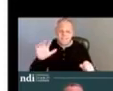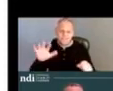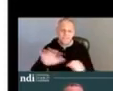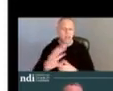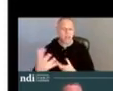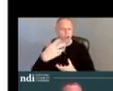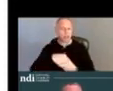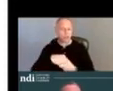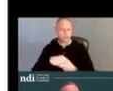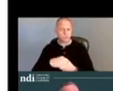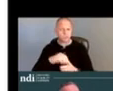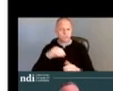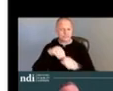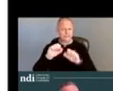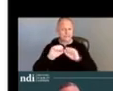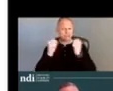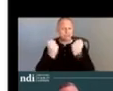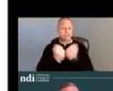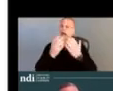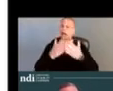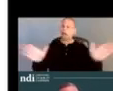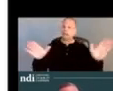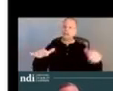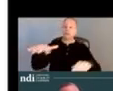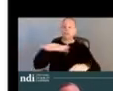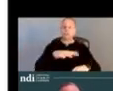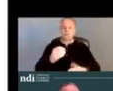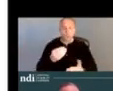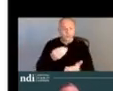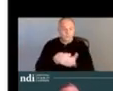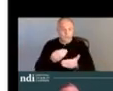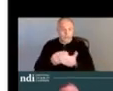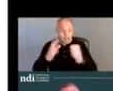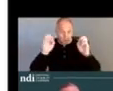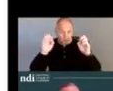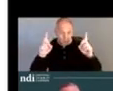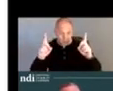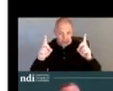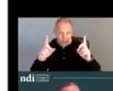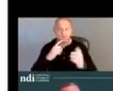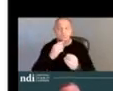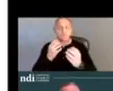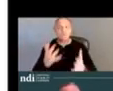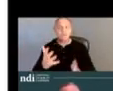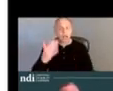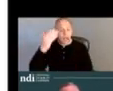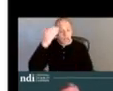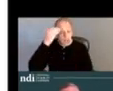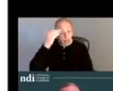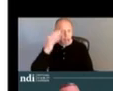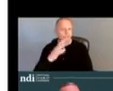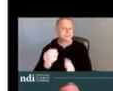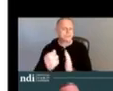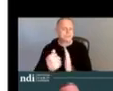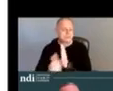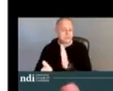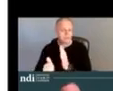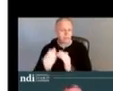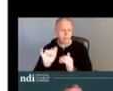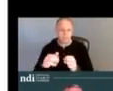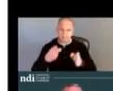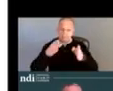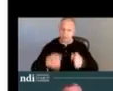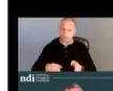within society. Financial education provides the skills that an individual needs to effectively